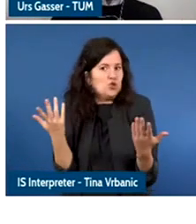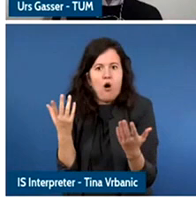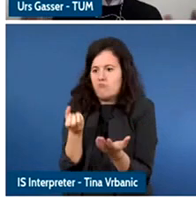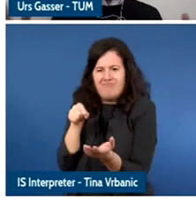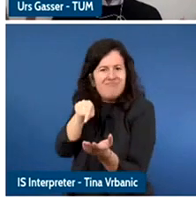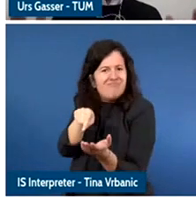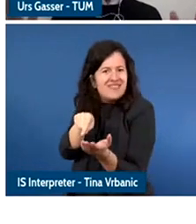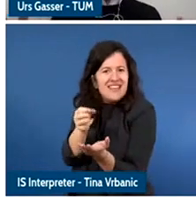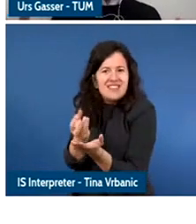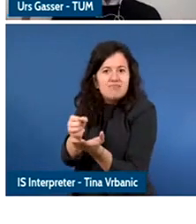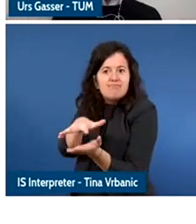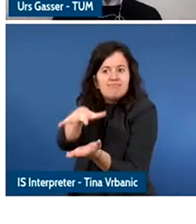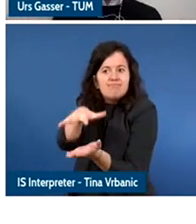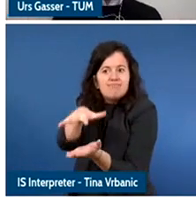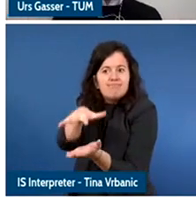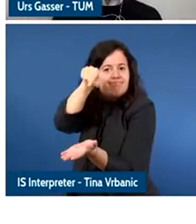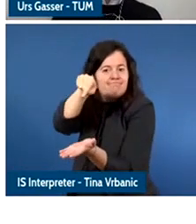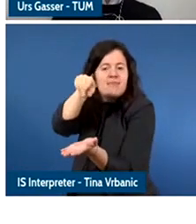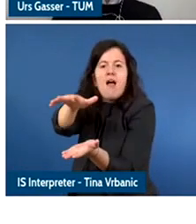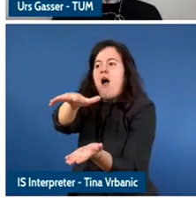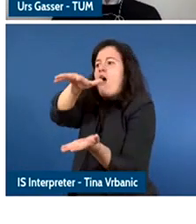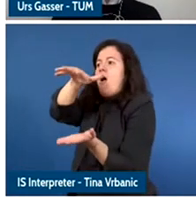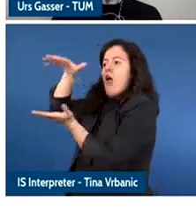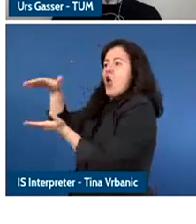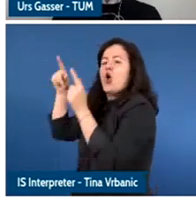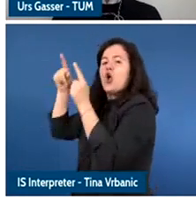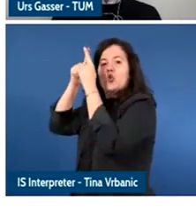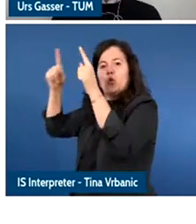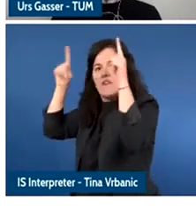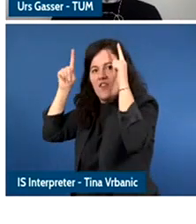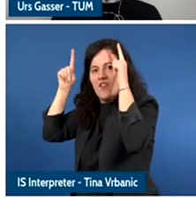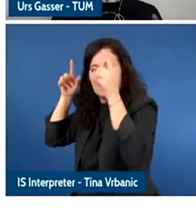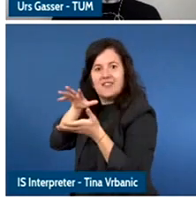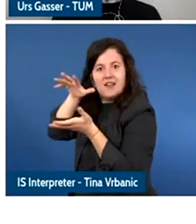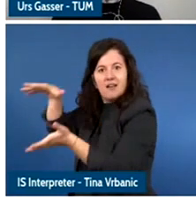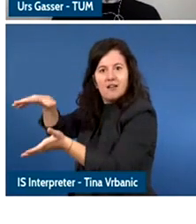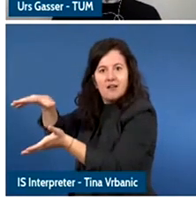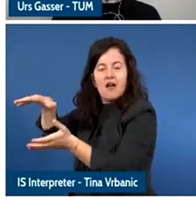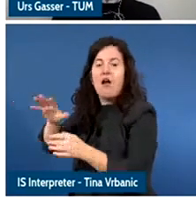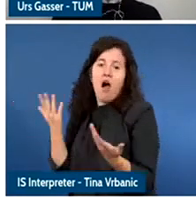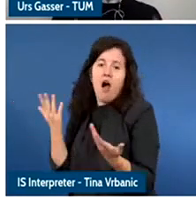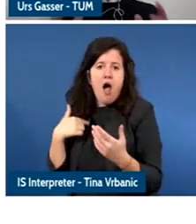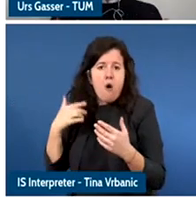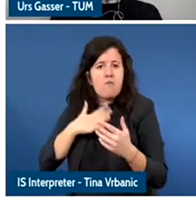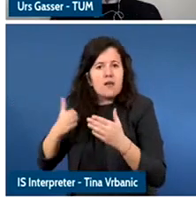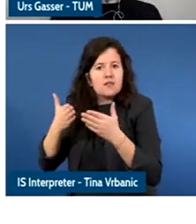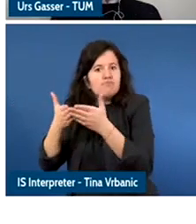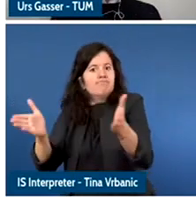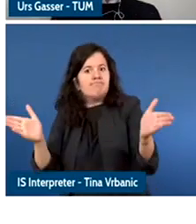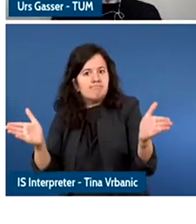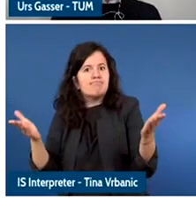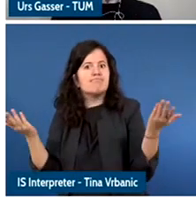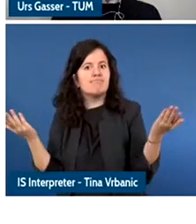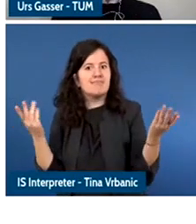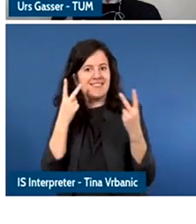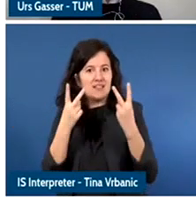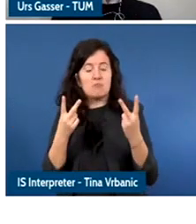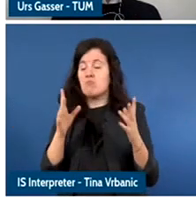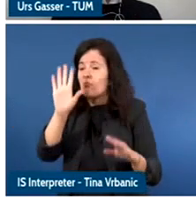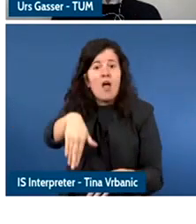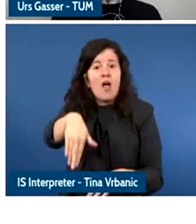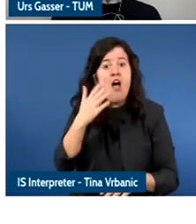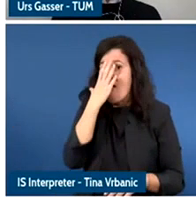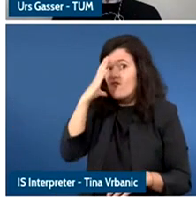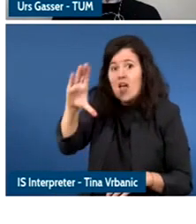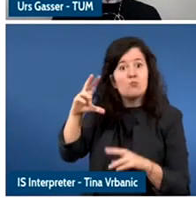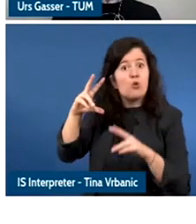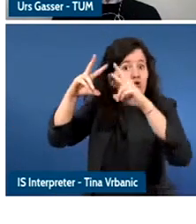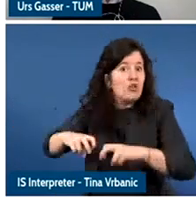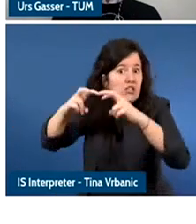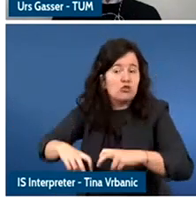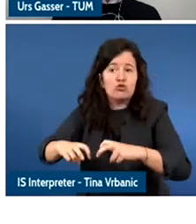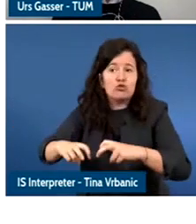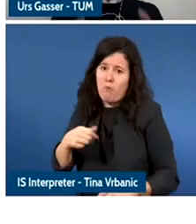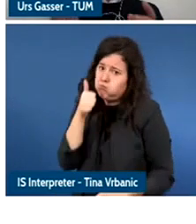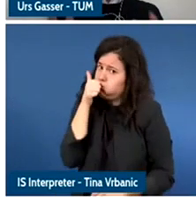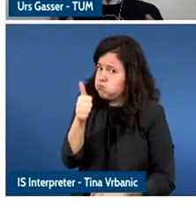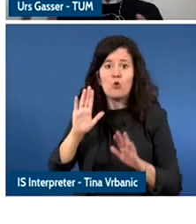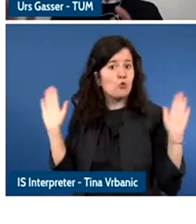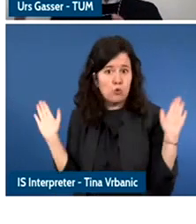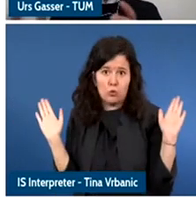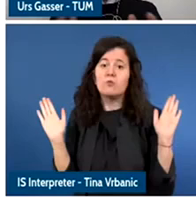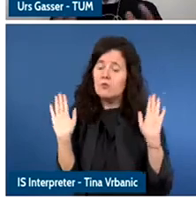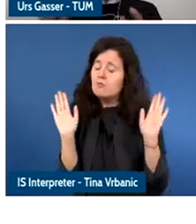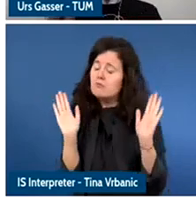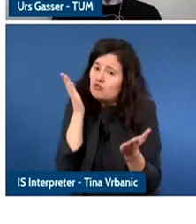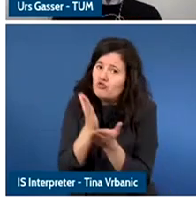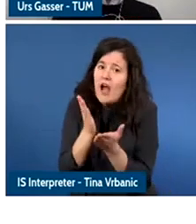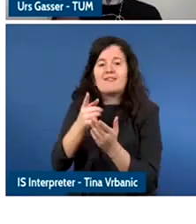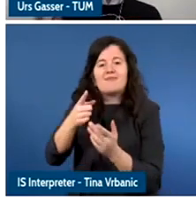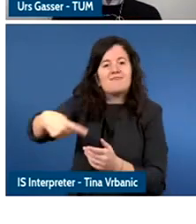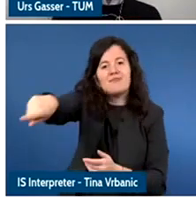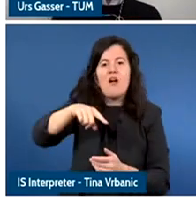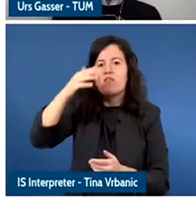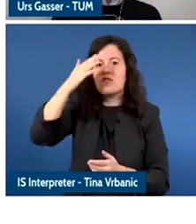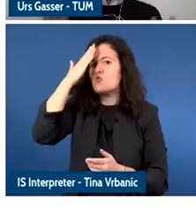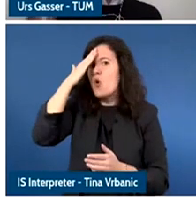universities or in fr think tanks and I think it's great that Facebook is doing